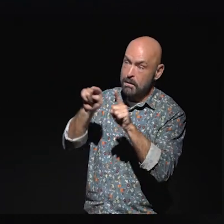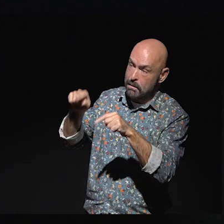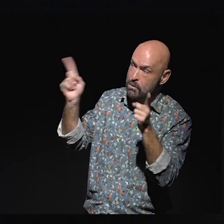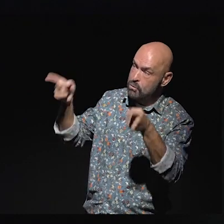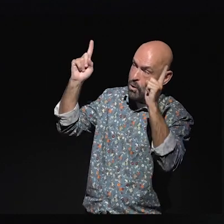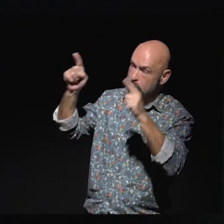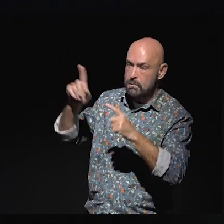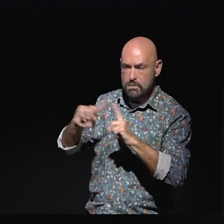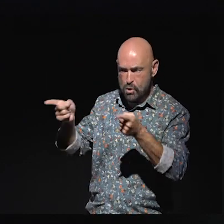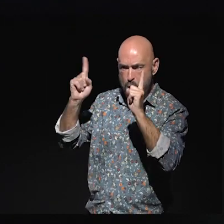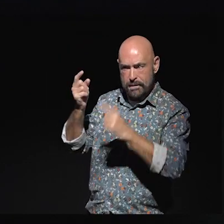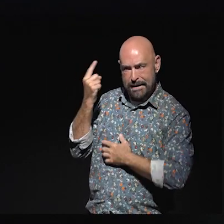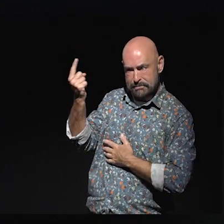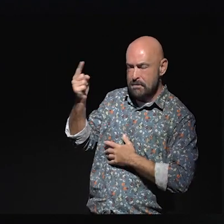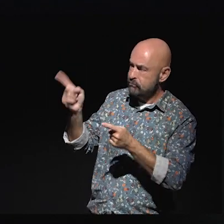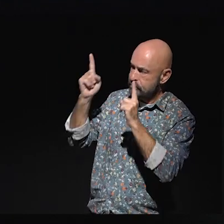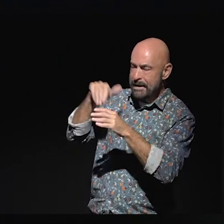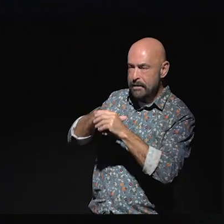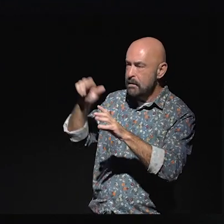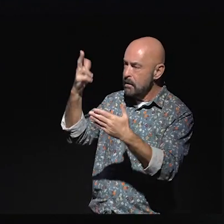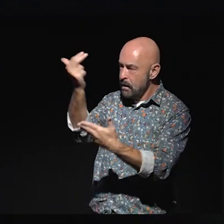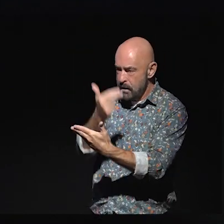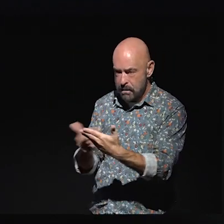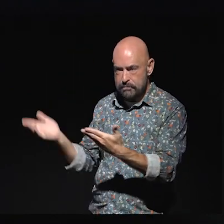or God himself in an image like this.